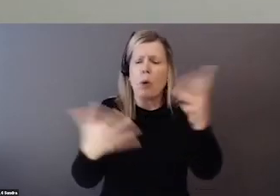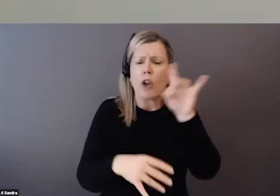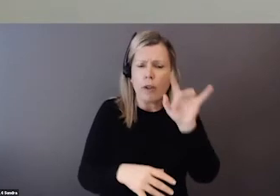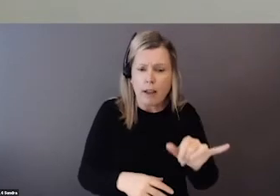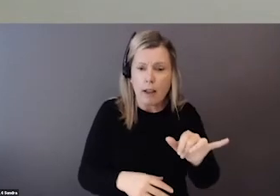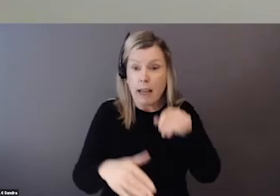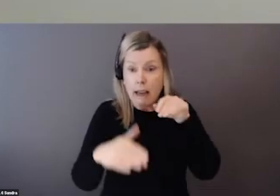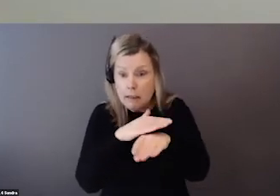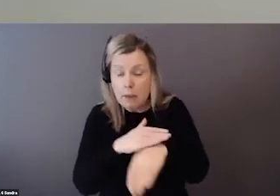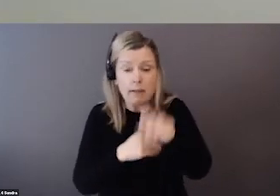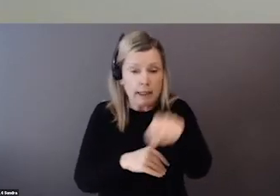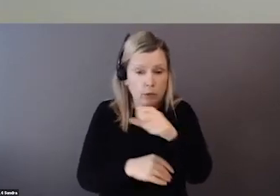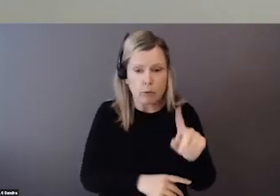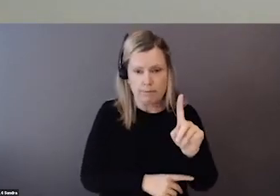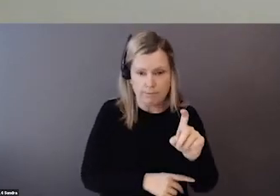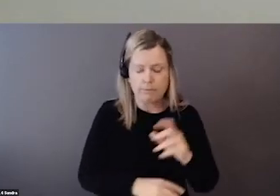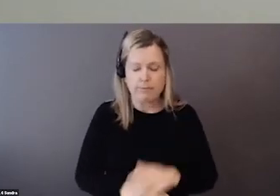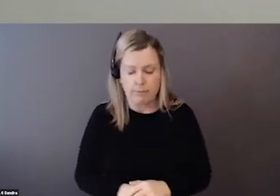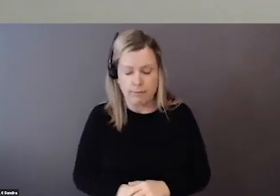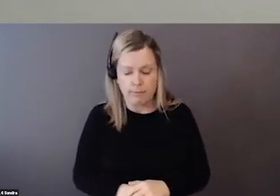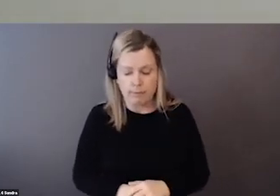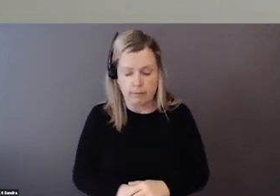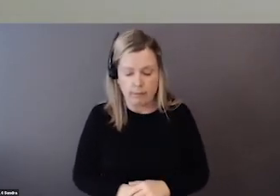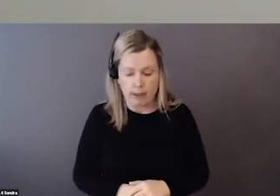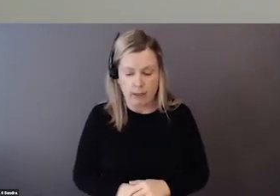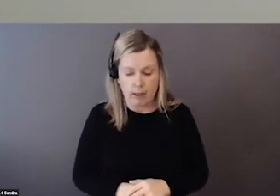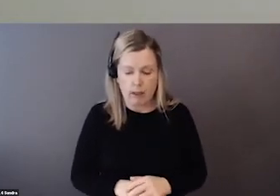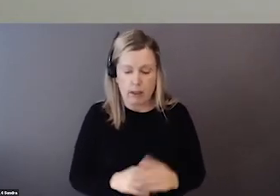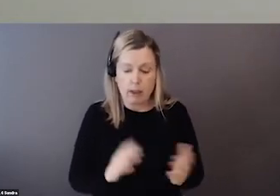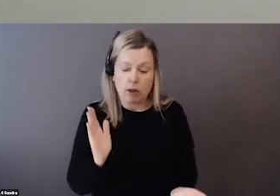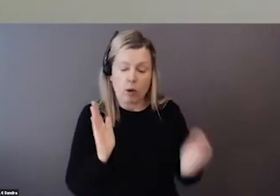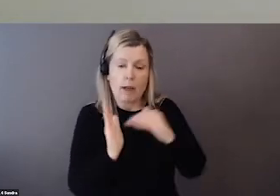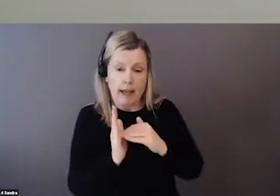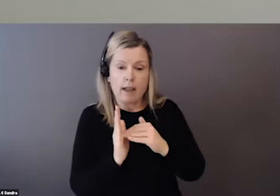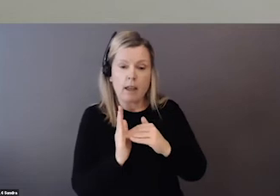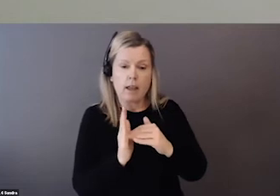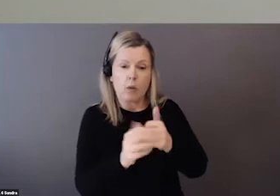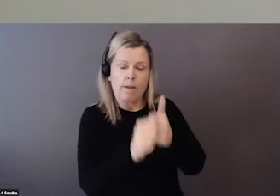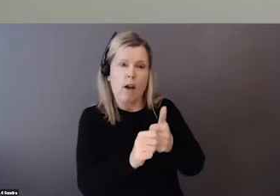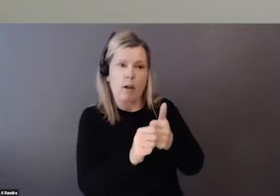The project aims to build on the federal public services accessibility strategy and support the development